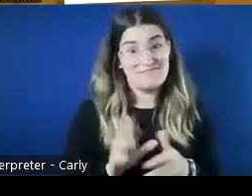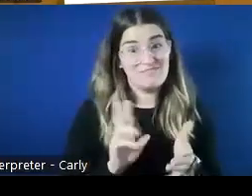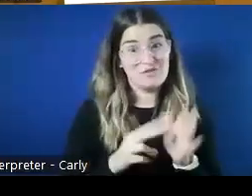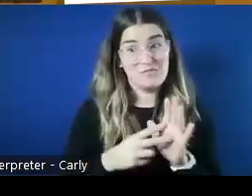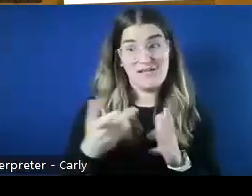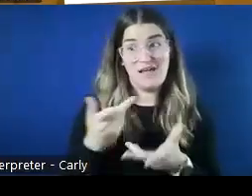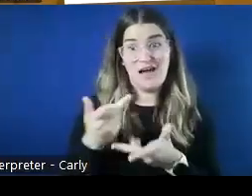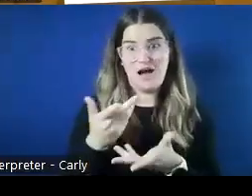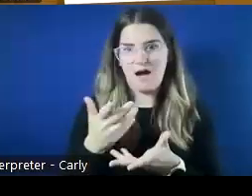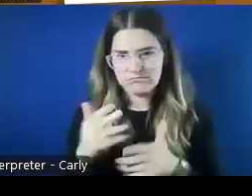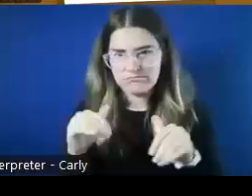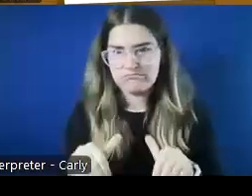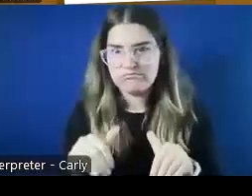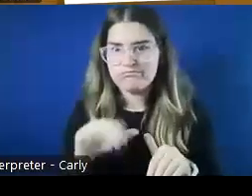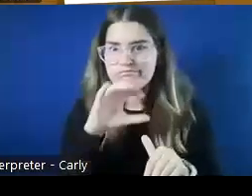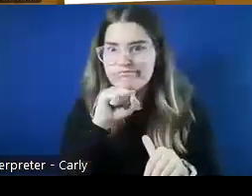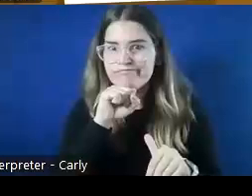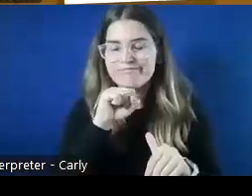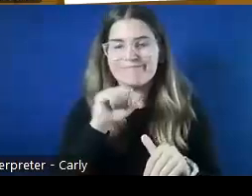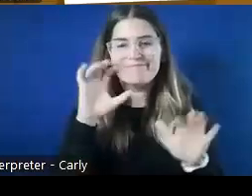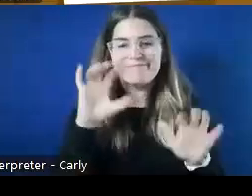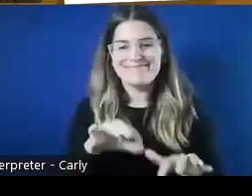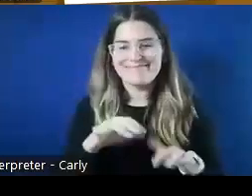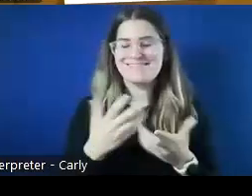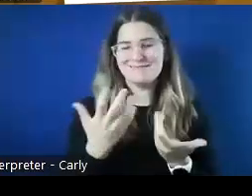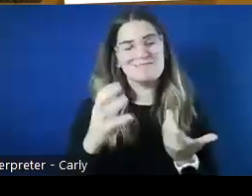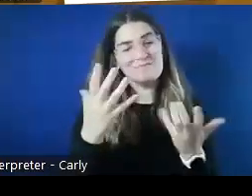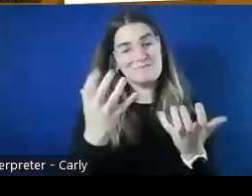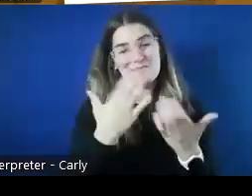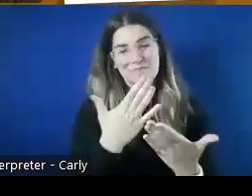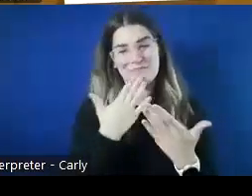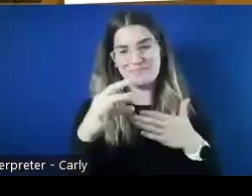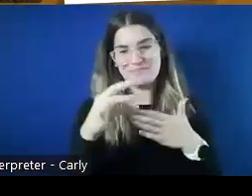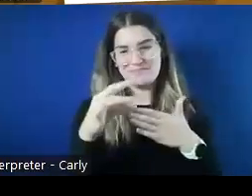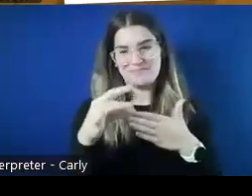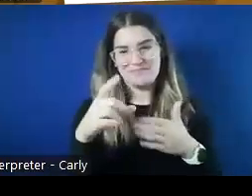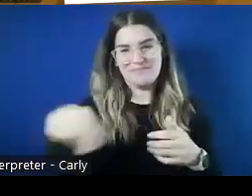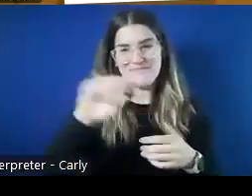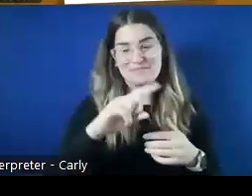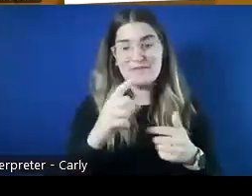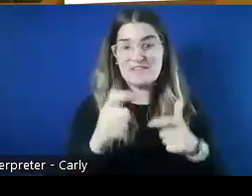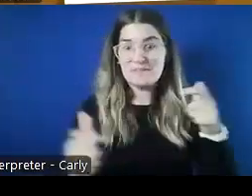so the I I really sincerely want to thank our leadership we we have a big team presenting today